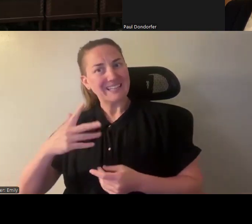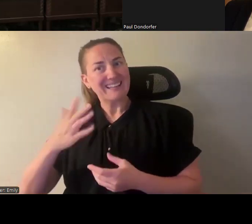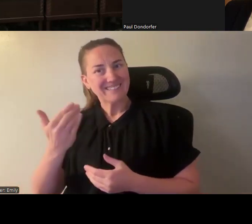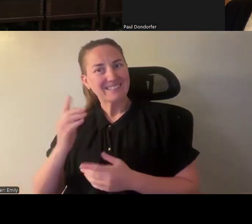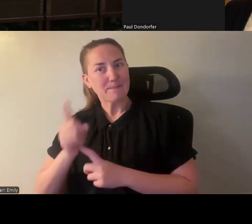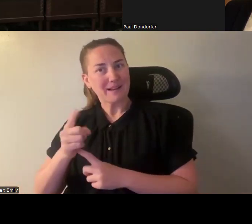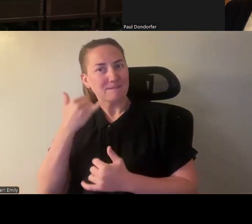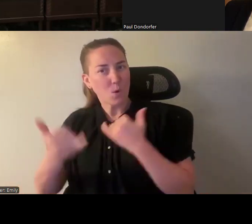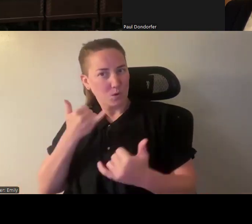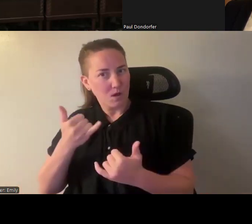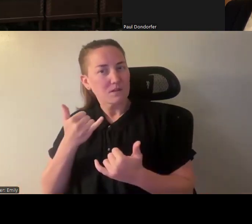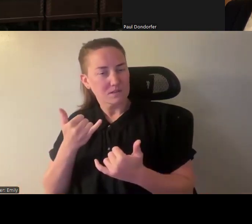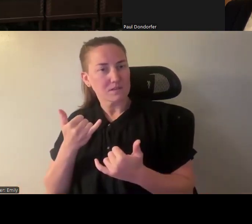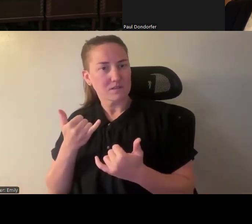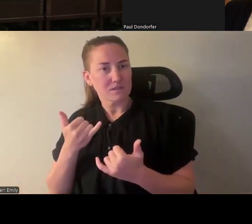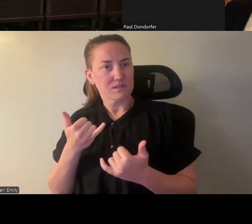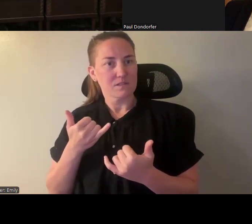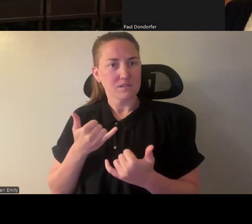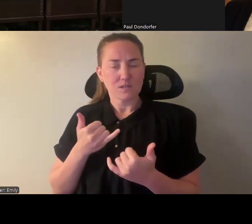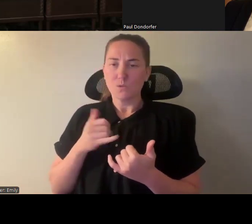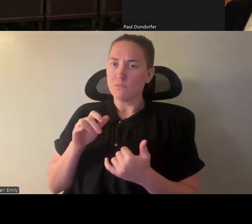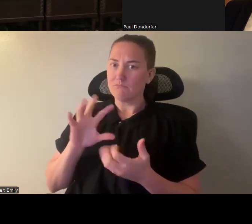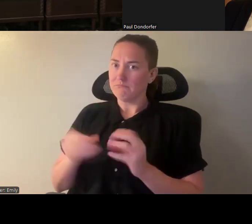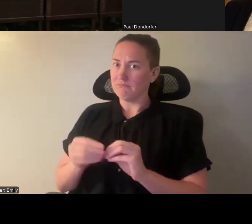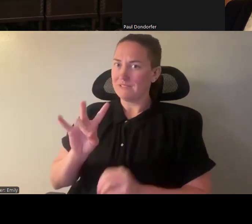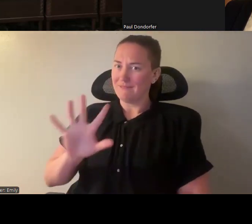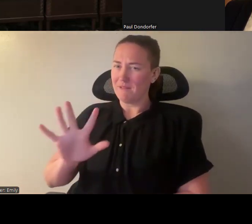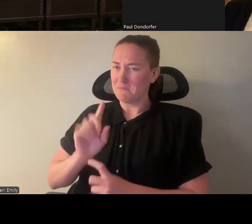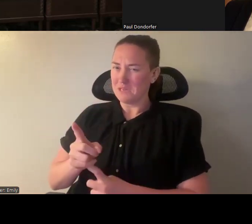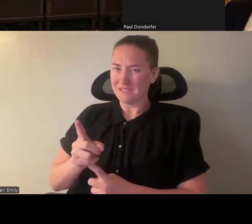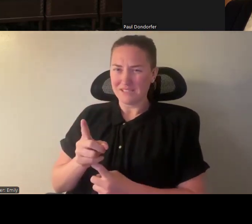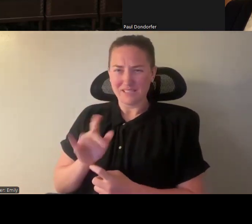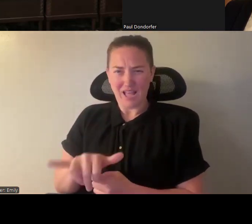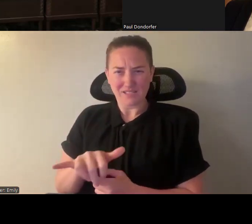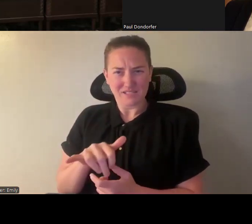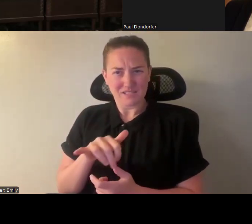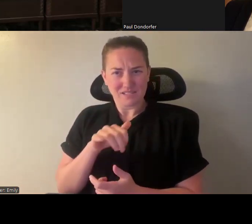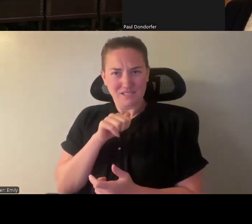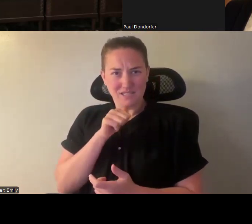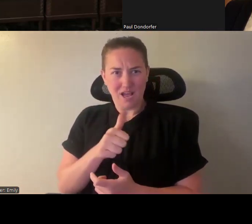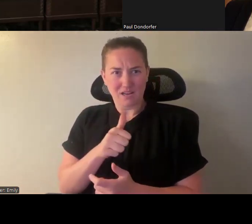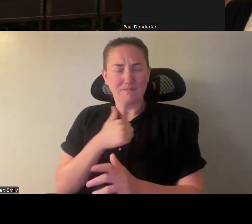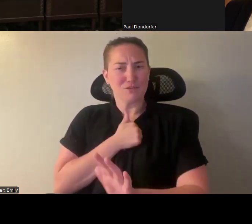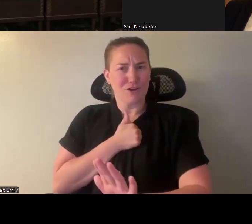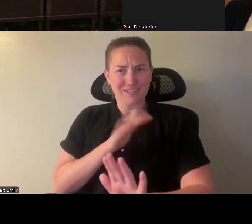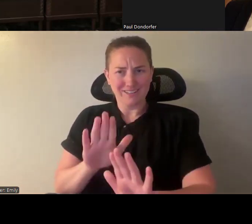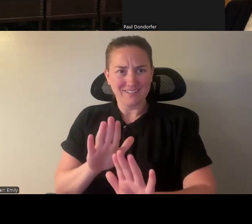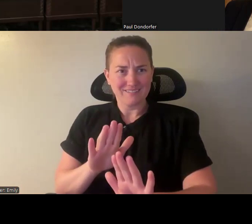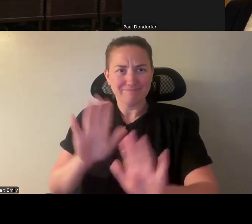um that so uh the the the 75 minutes that wasn't I'm sorry you know what